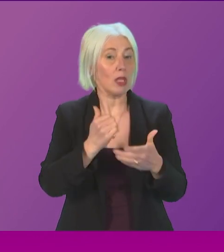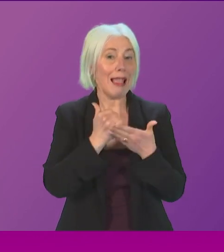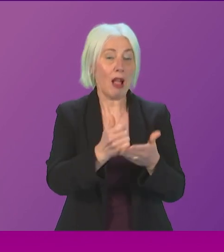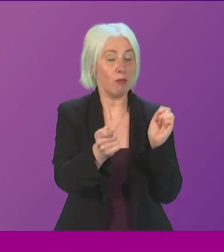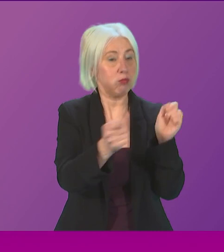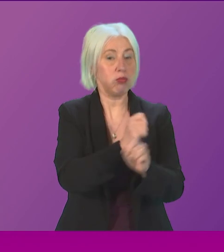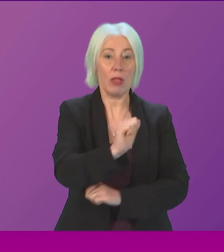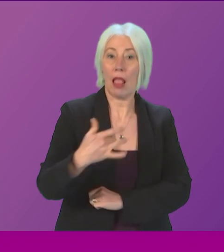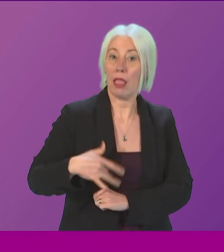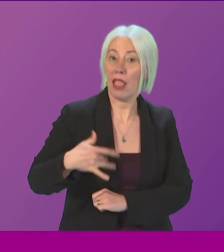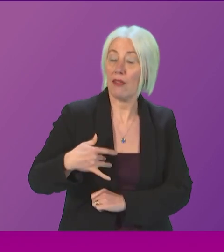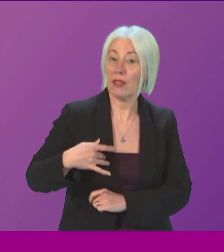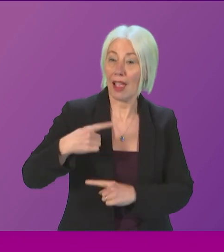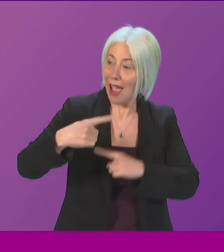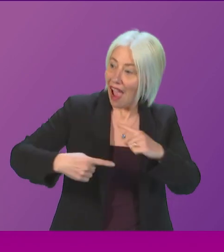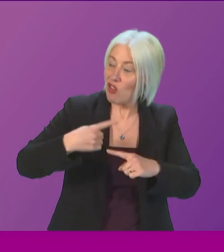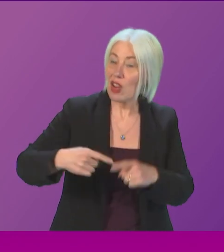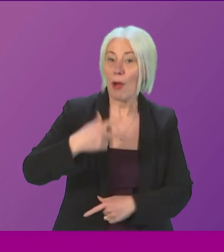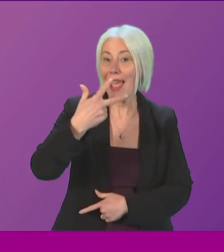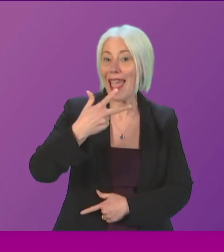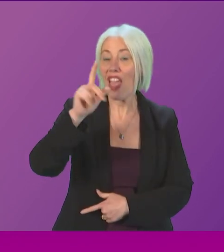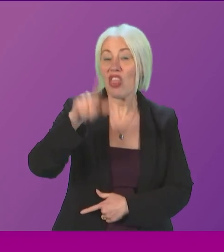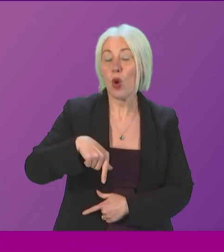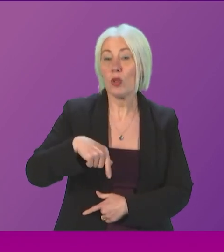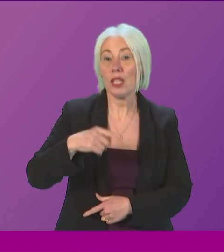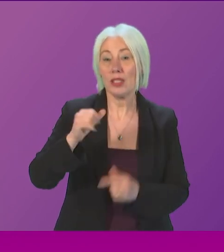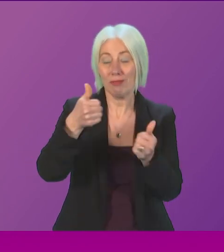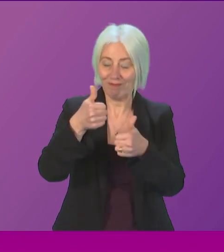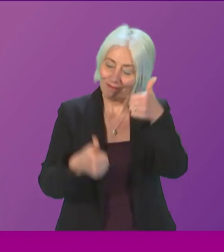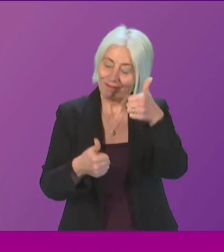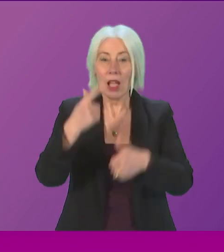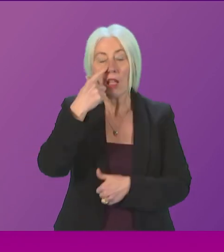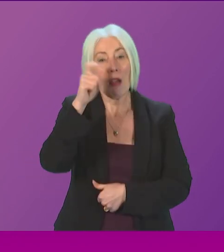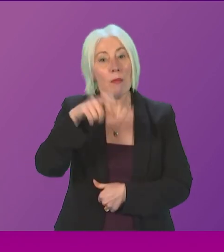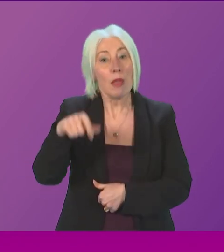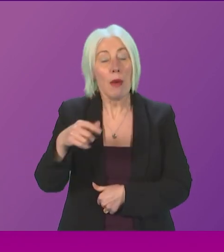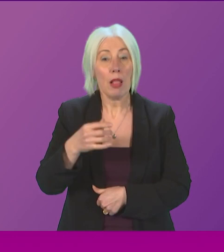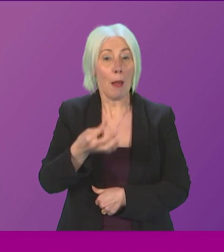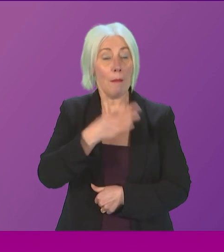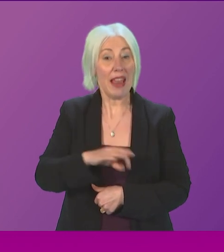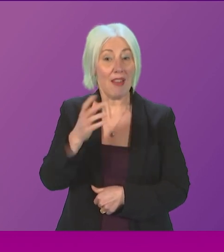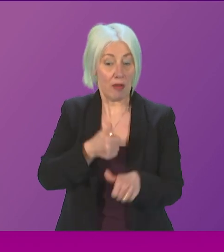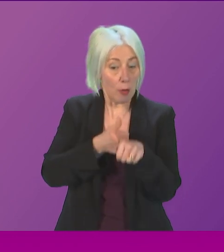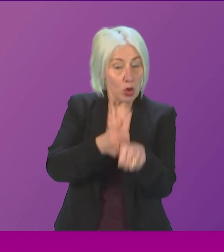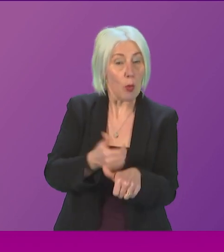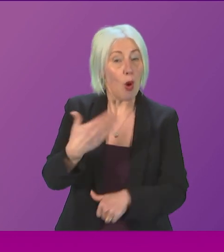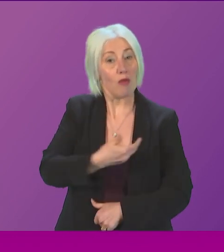Every year in Scotland, more than 8,000 disadvantaged young people benefit from support that the Prince’s Trust provides through its various programmes.